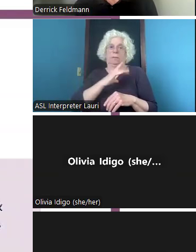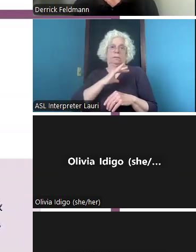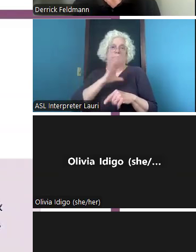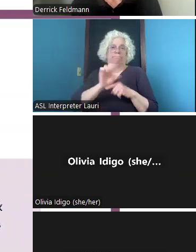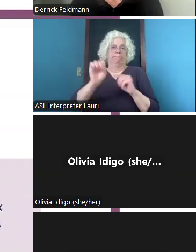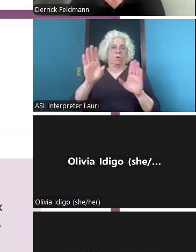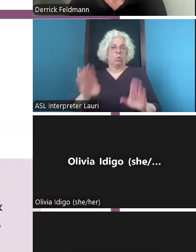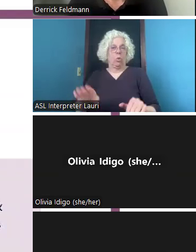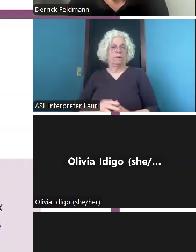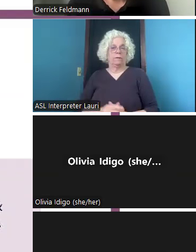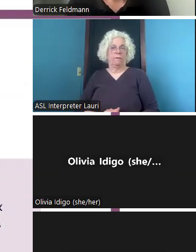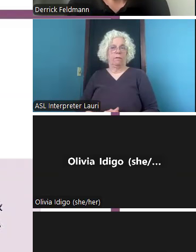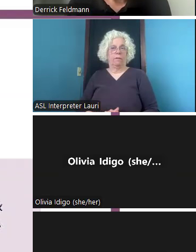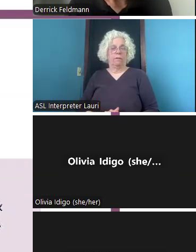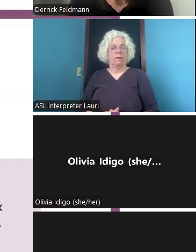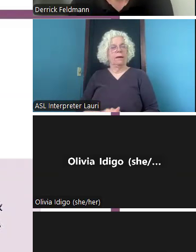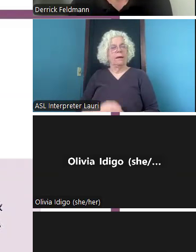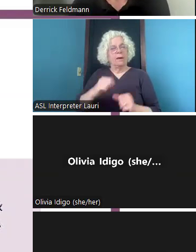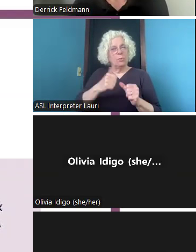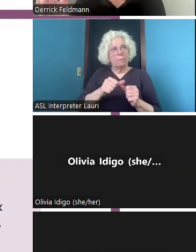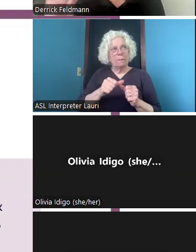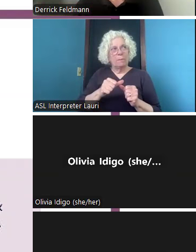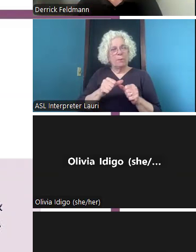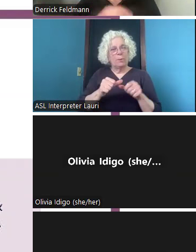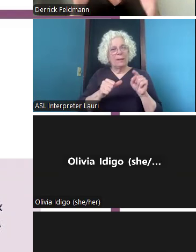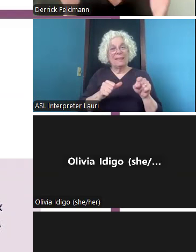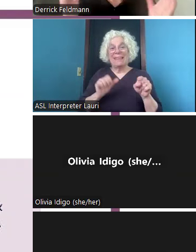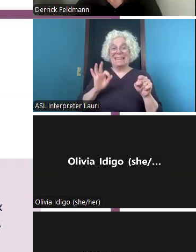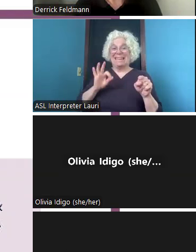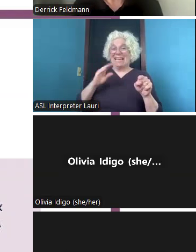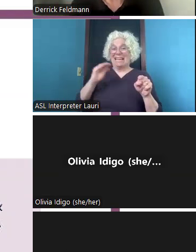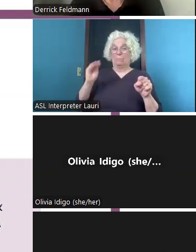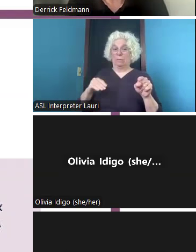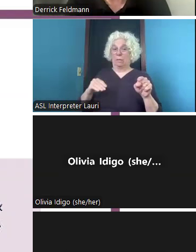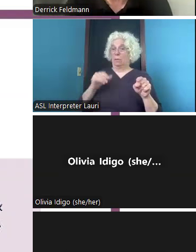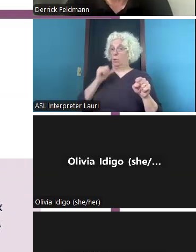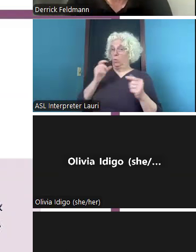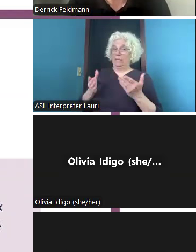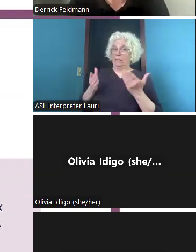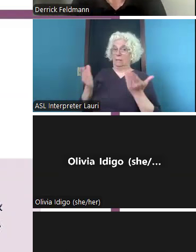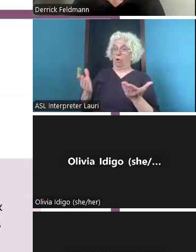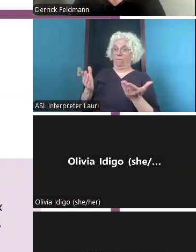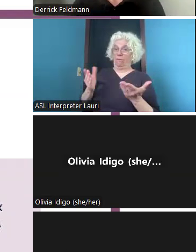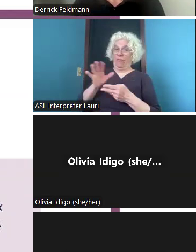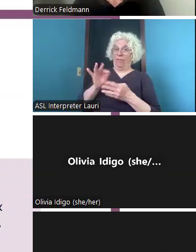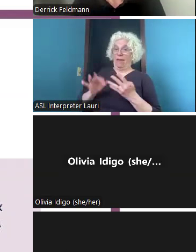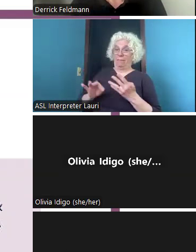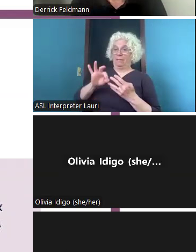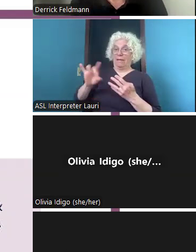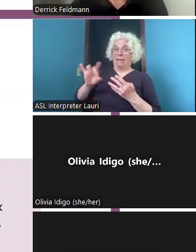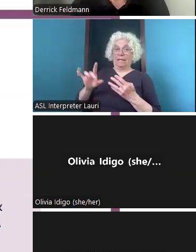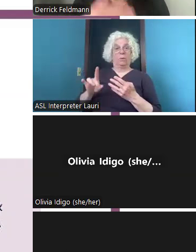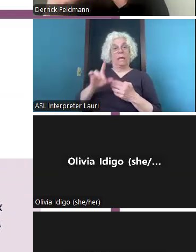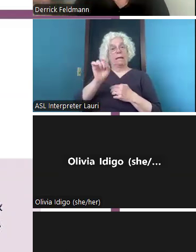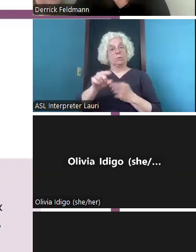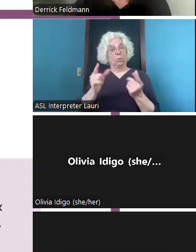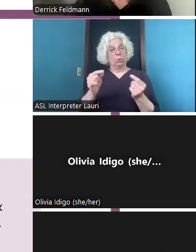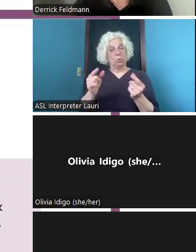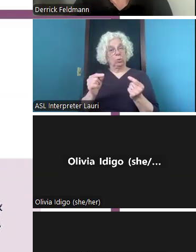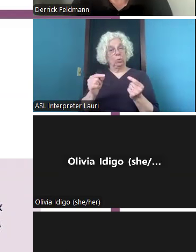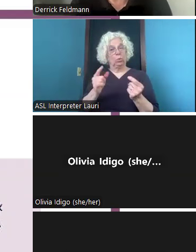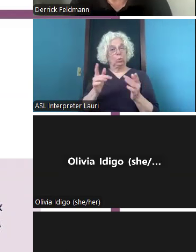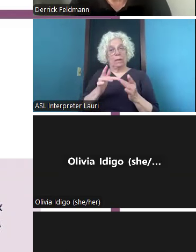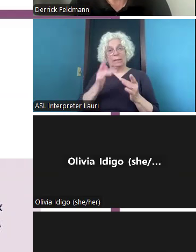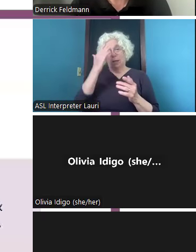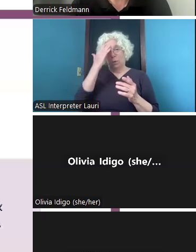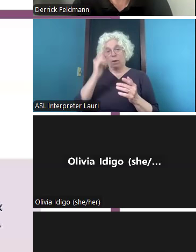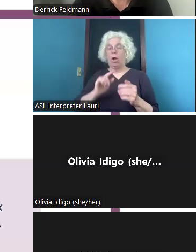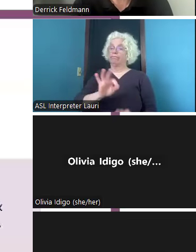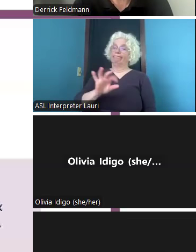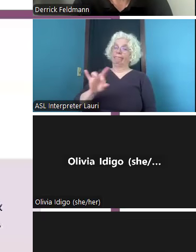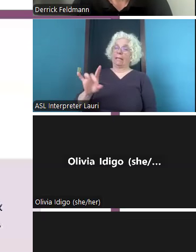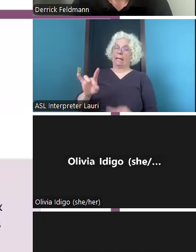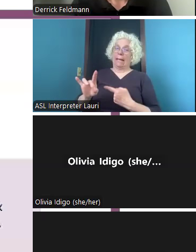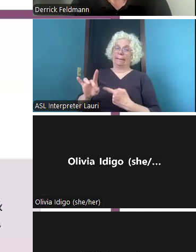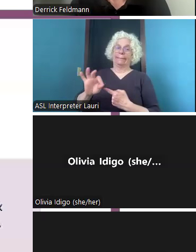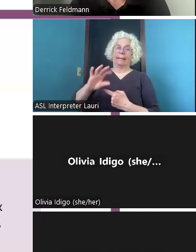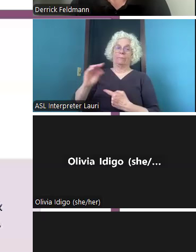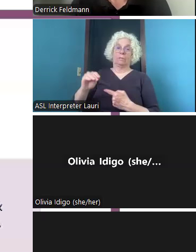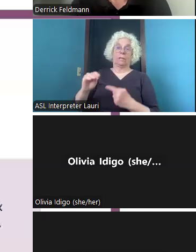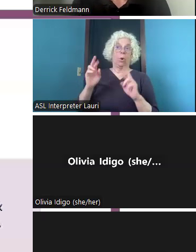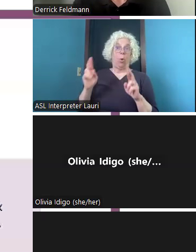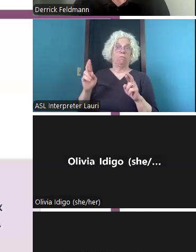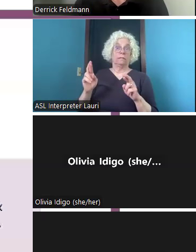I mean, on that awareness side, keep in mind we had about 9% unaided just wrote 988 into a text box right so it'd be great to benchmark that in the future and see how it how it grows.